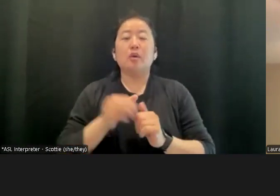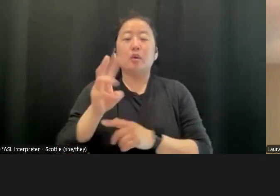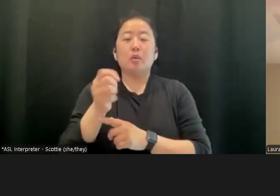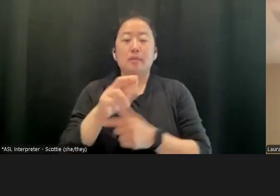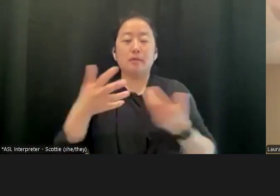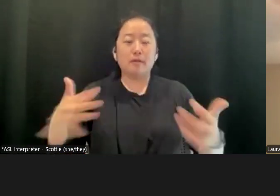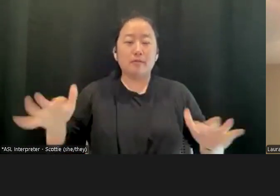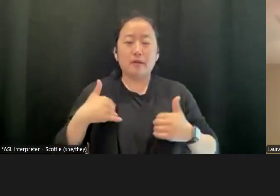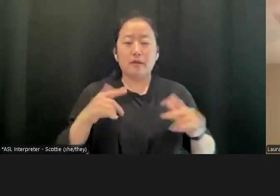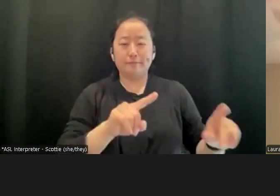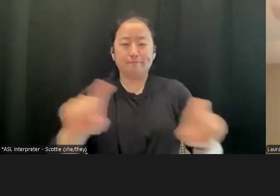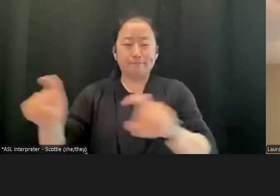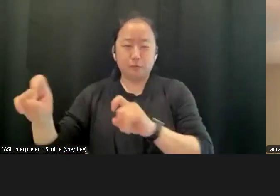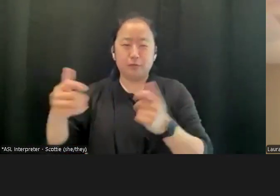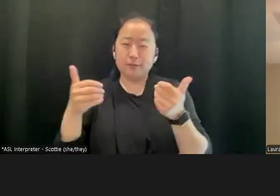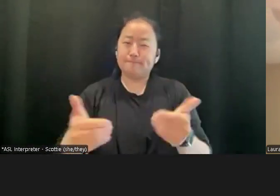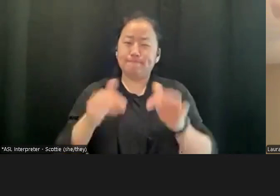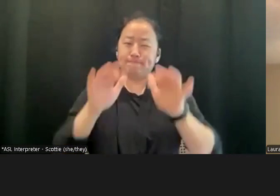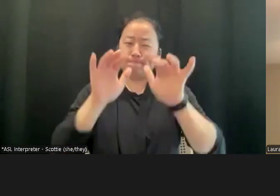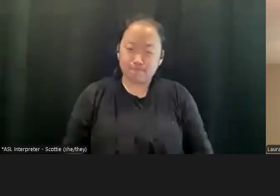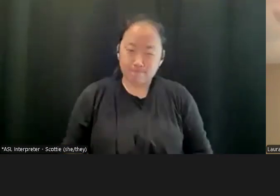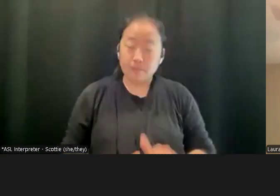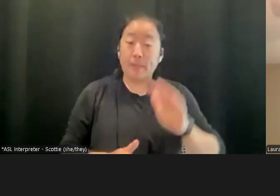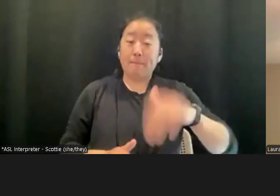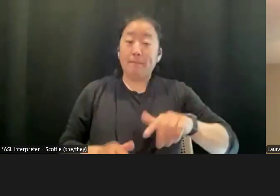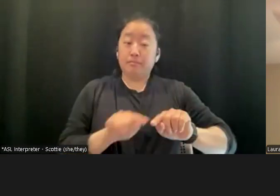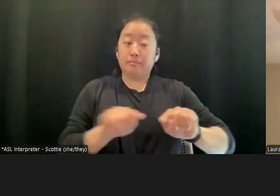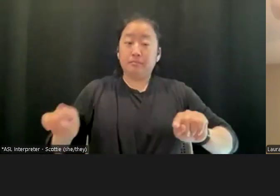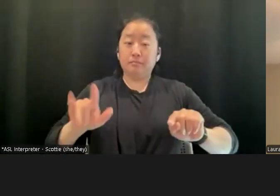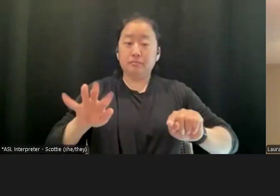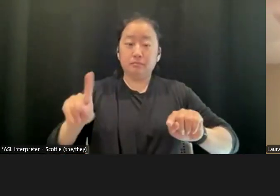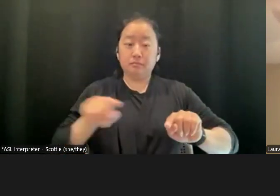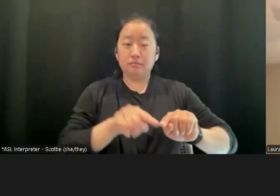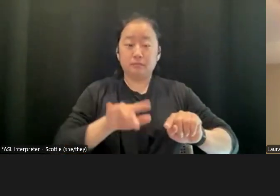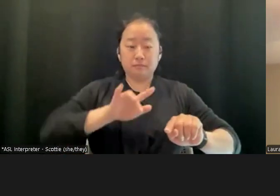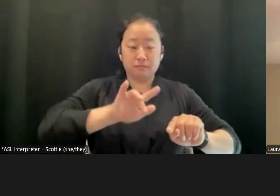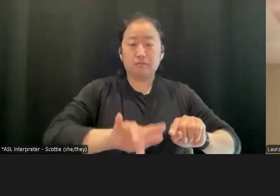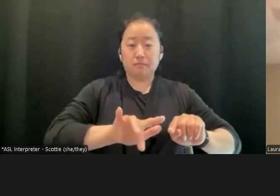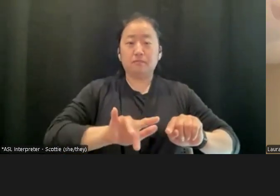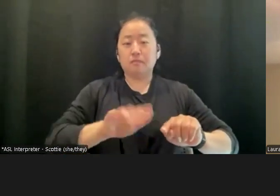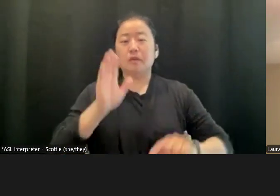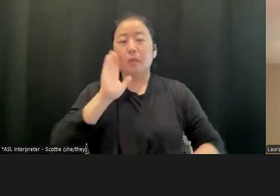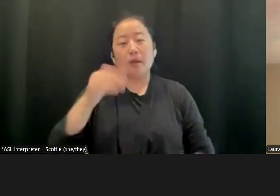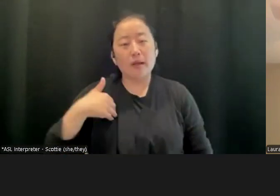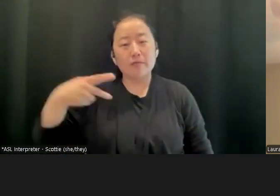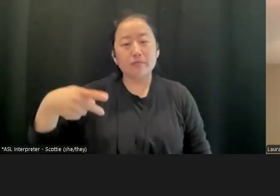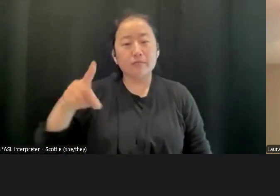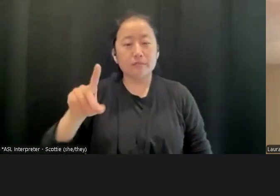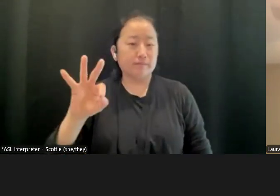and there will also be a link in that survey to a PDF of the handouts from today.